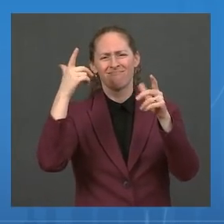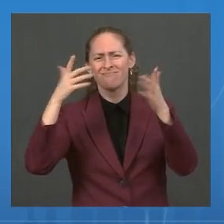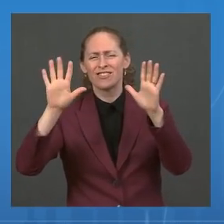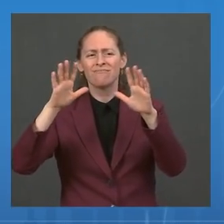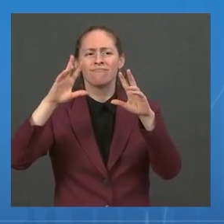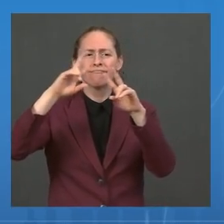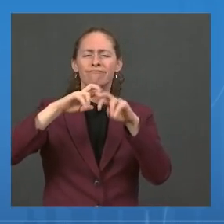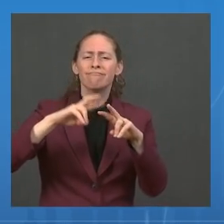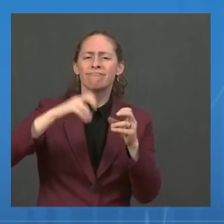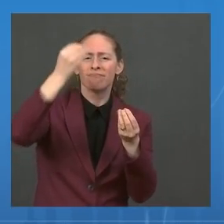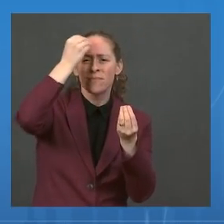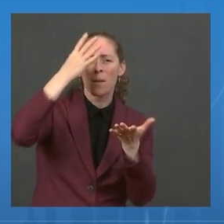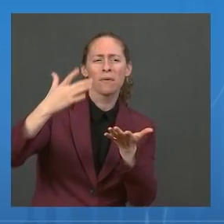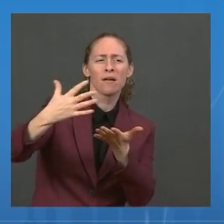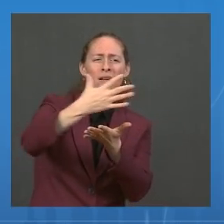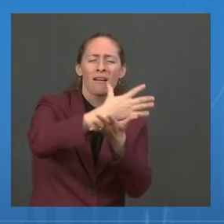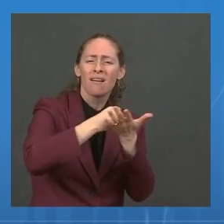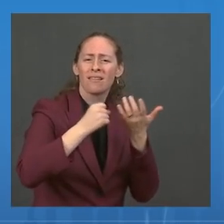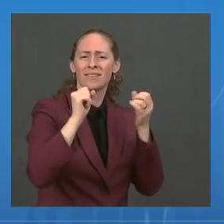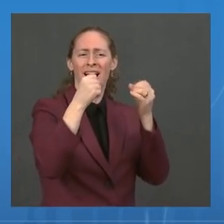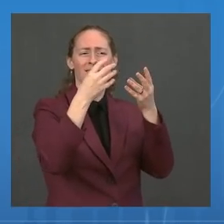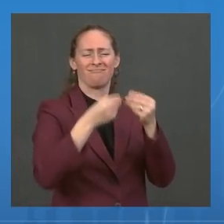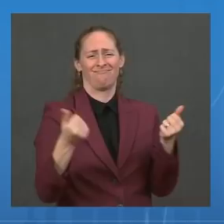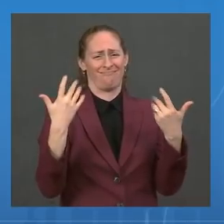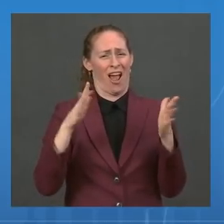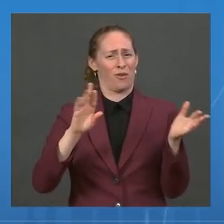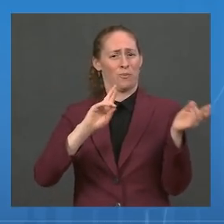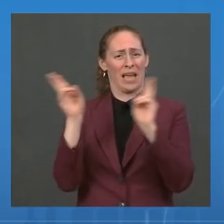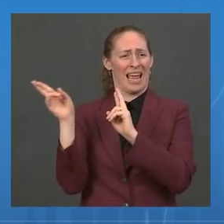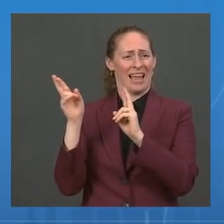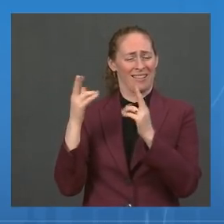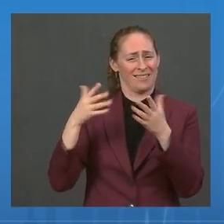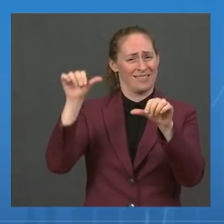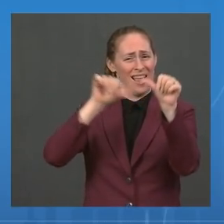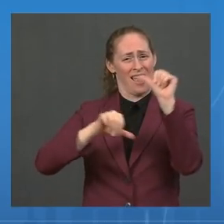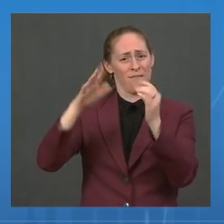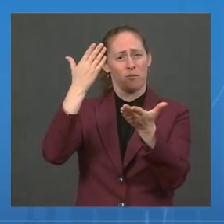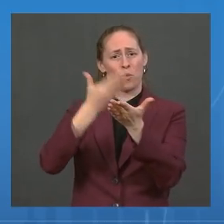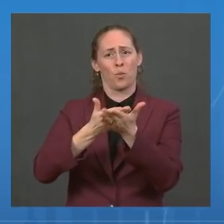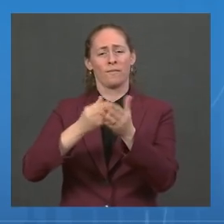to this pandemic. We have the science that proves these vaccines are safe and remain effective.